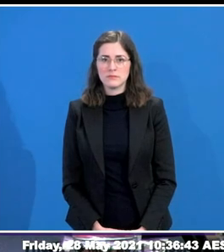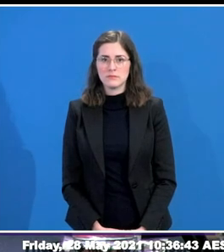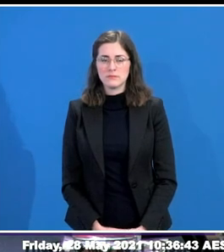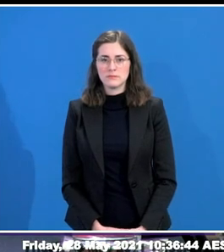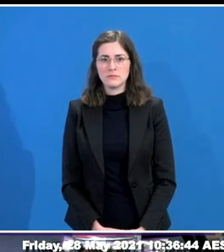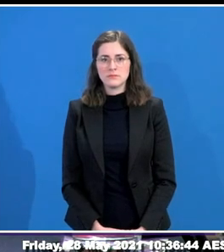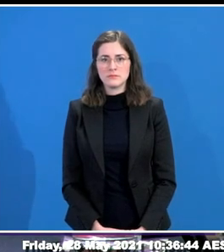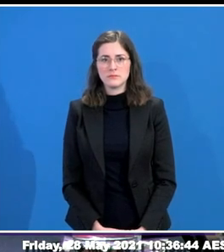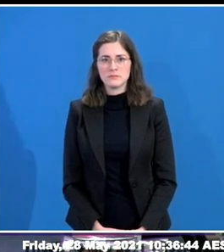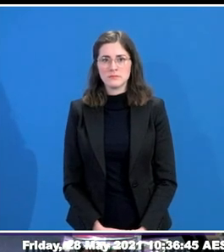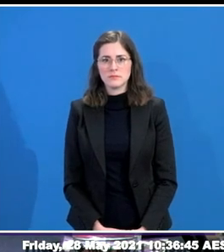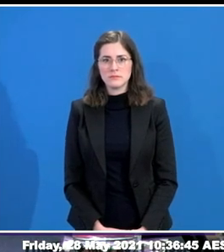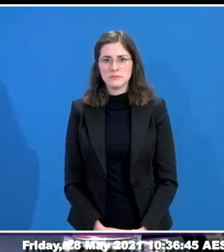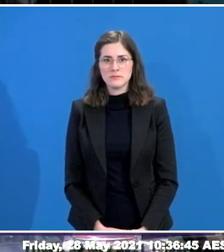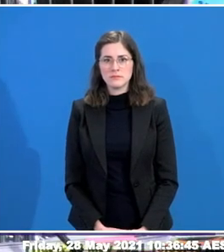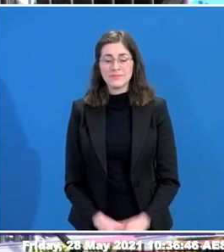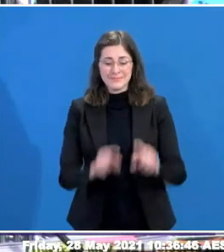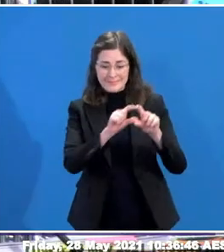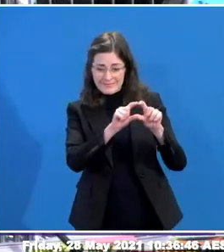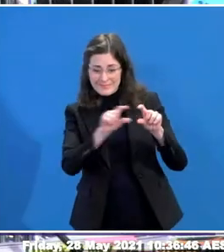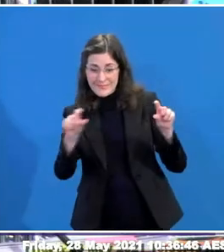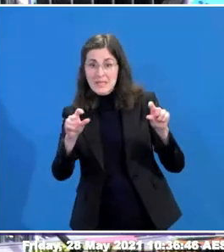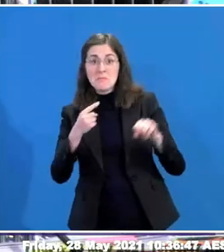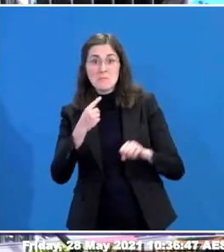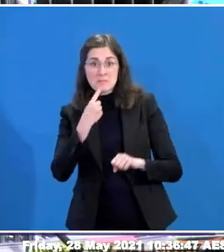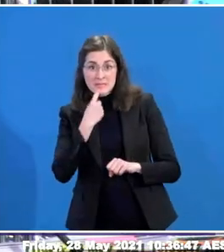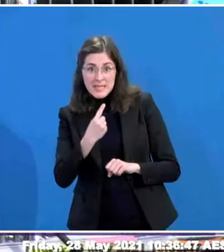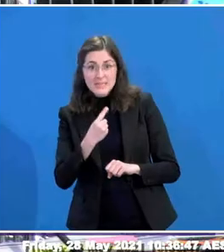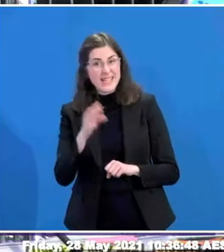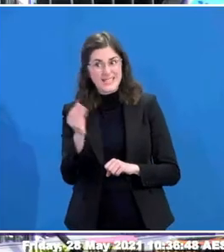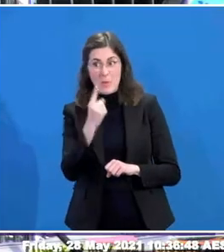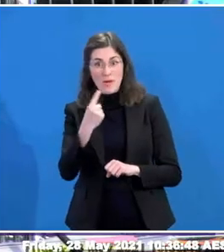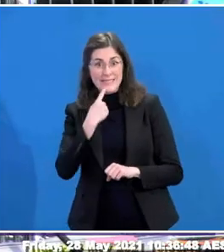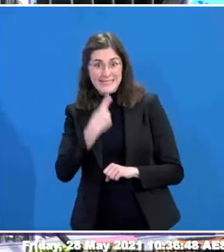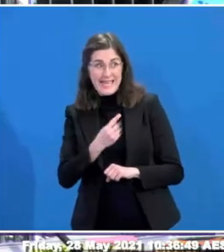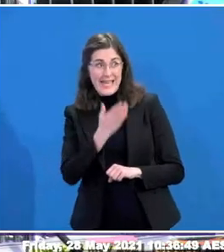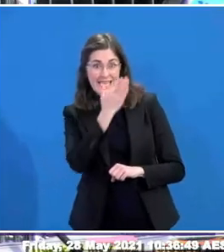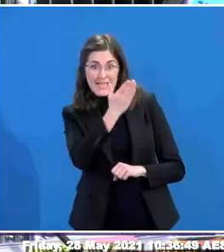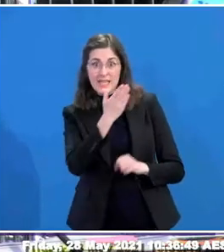And allegation 16 says: It is alleged that you speak disrespectfully about client family